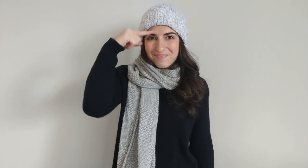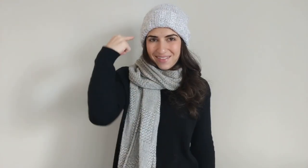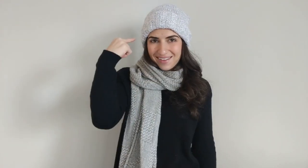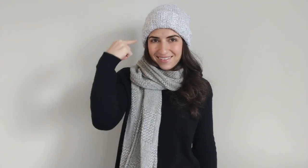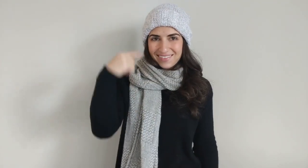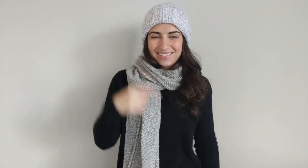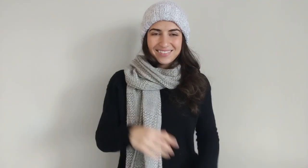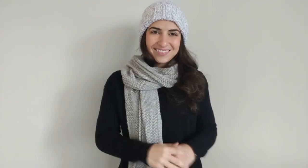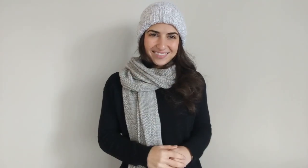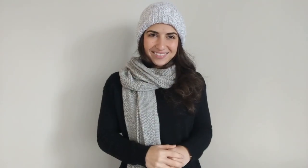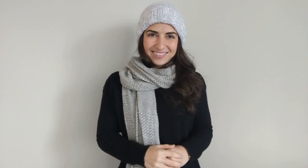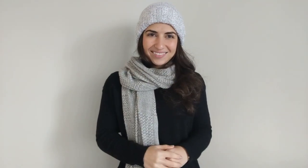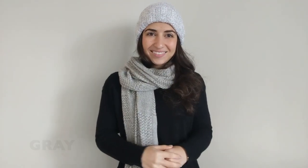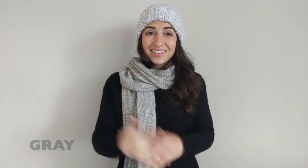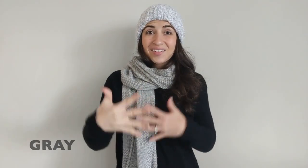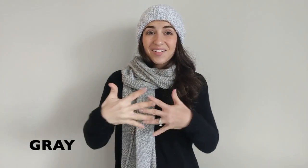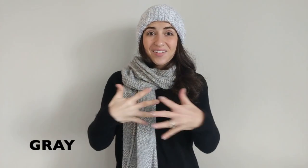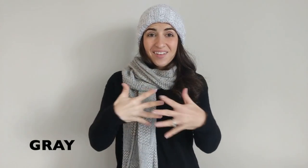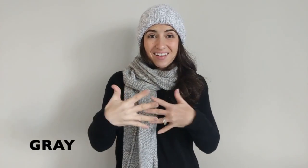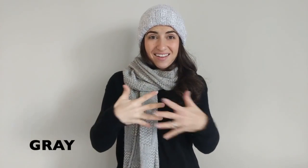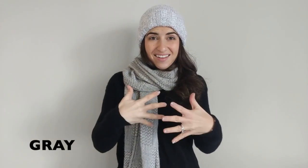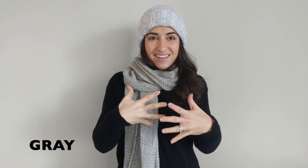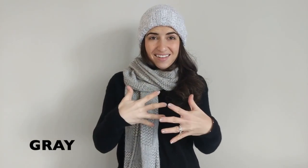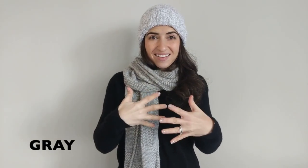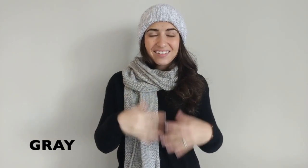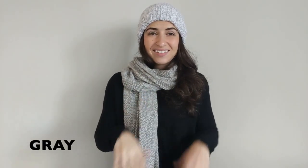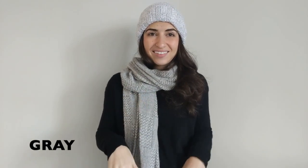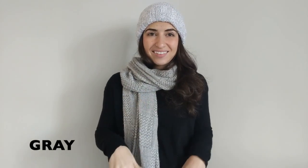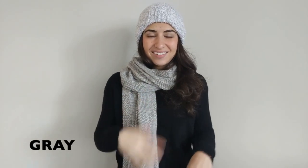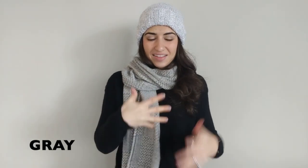BLACK GRAY